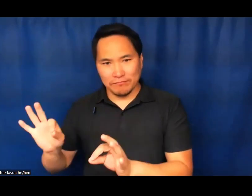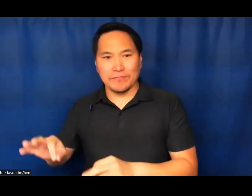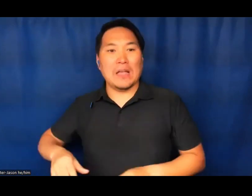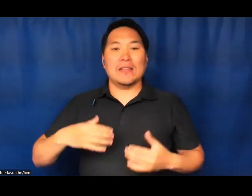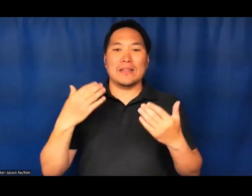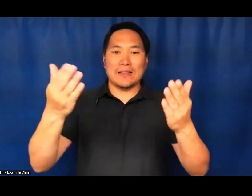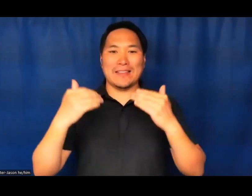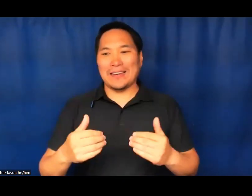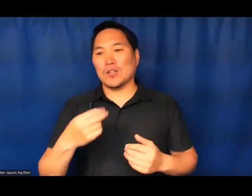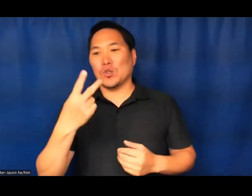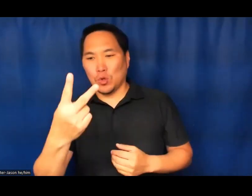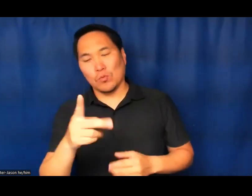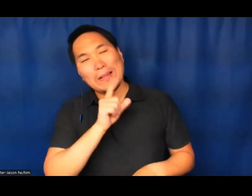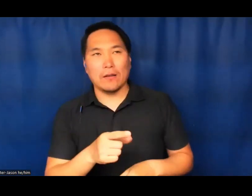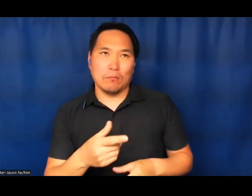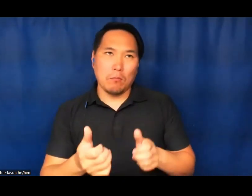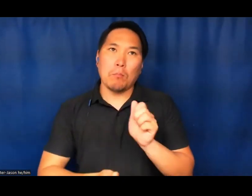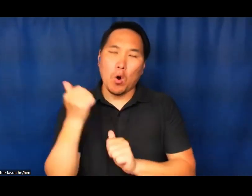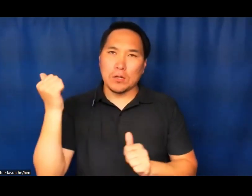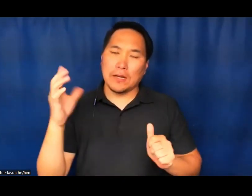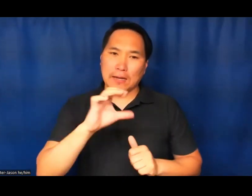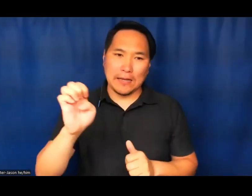broad case, all these deal with democracy.